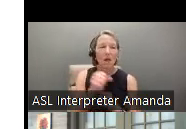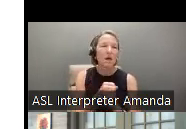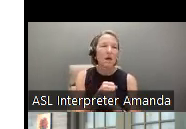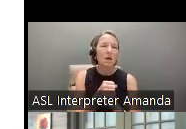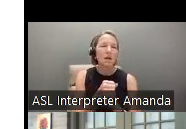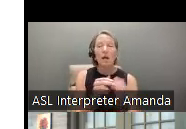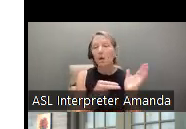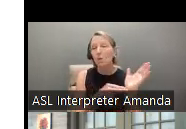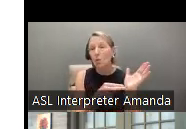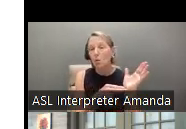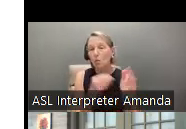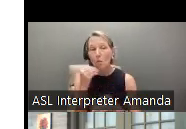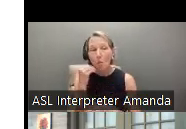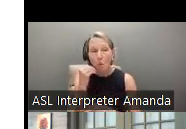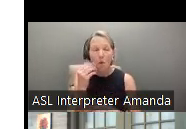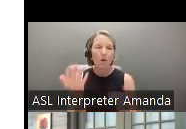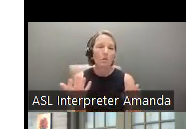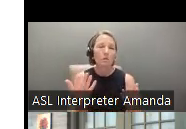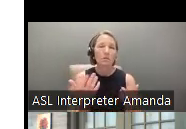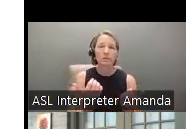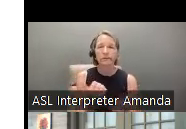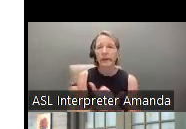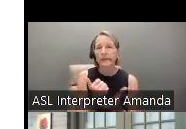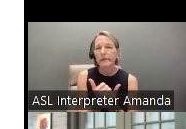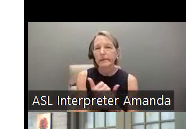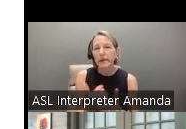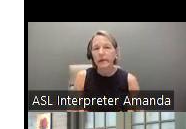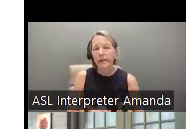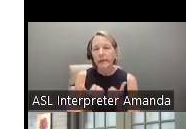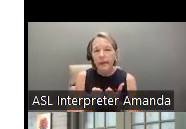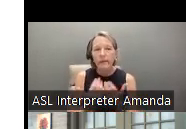um their nursing homes uh assisted living facilities that also includes Community